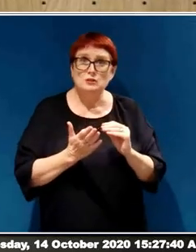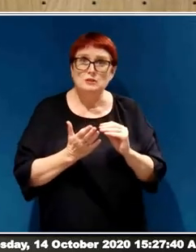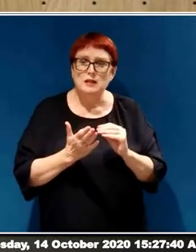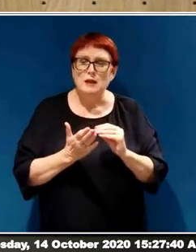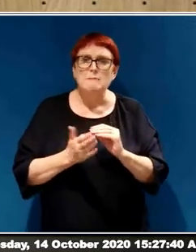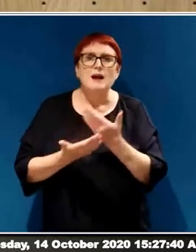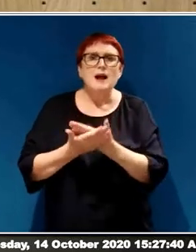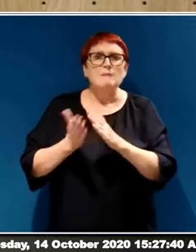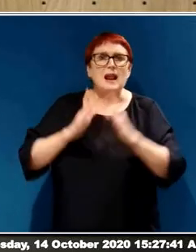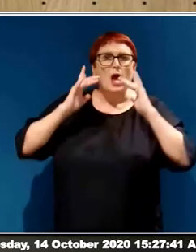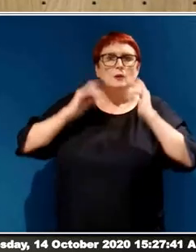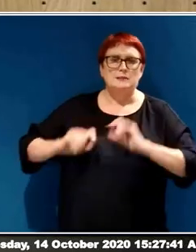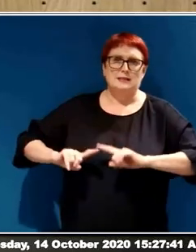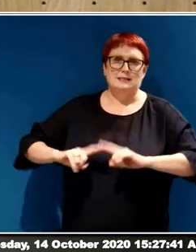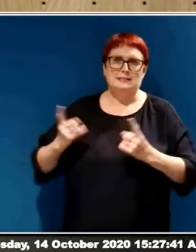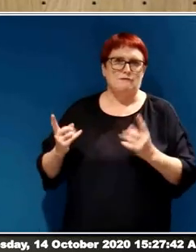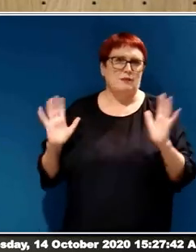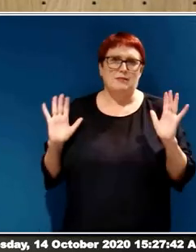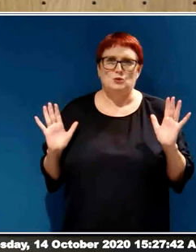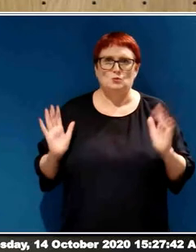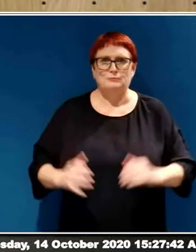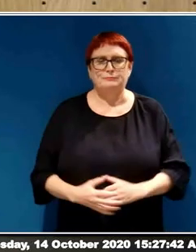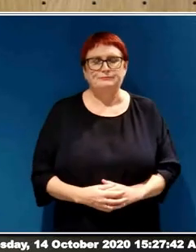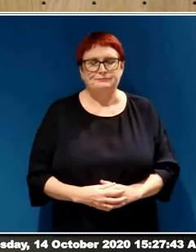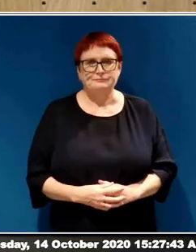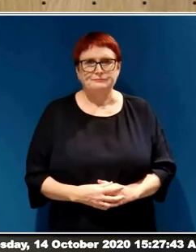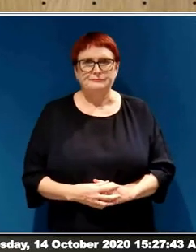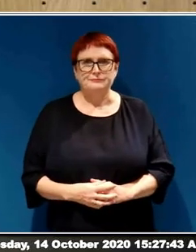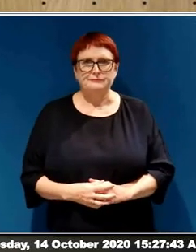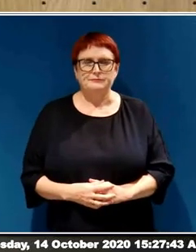But all of that is the responsibility of teachers.